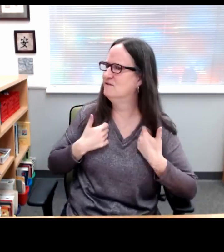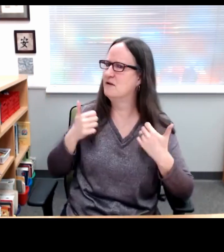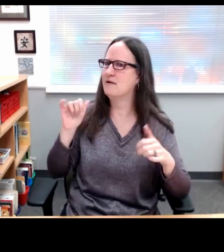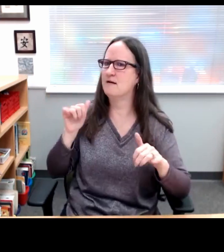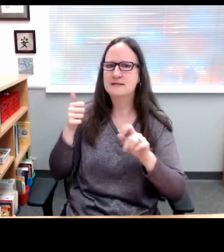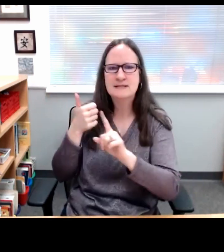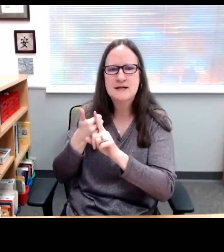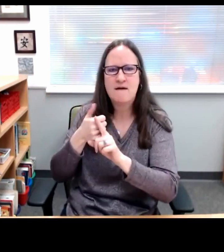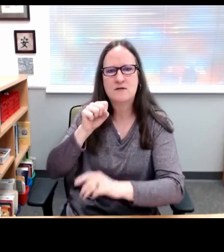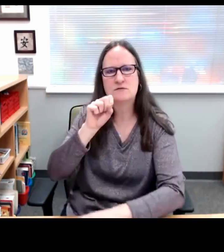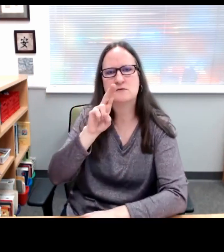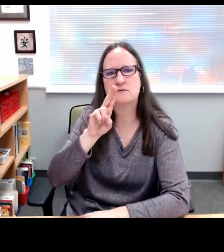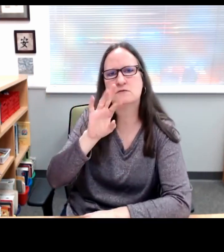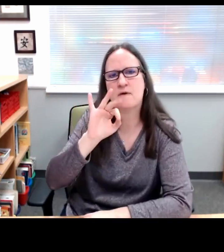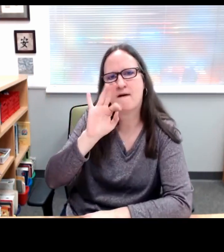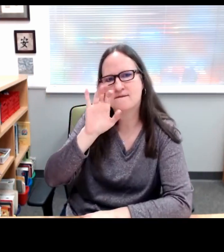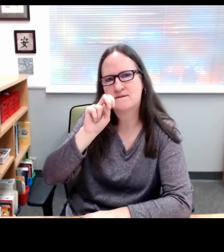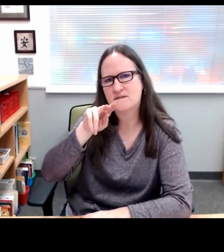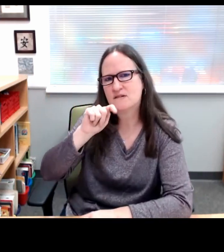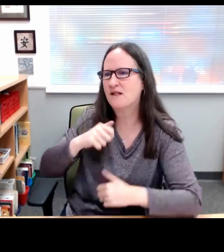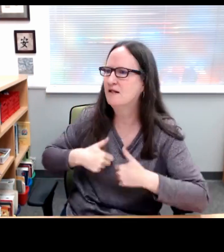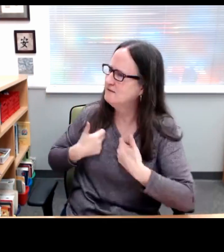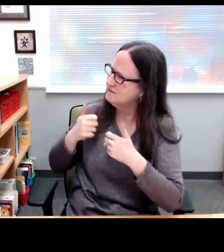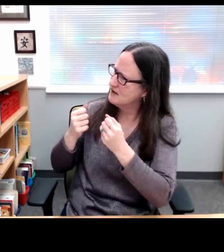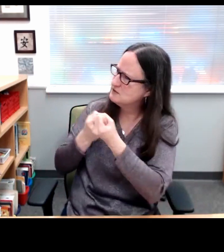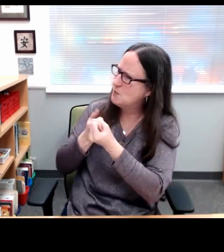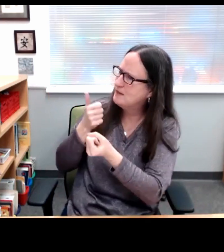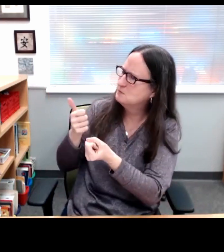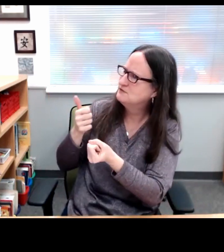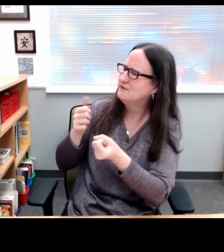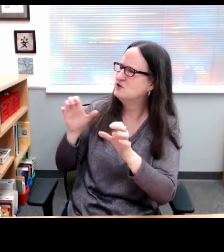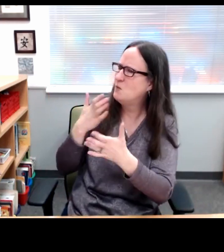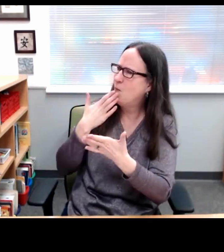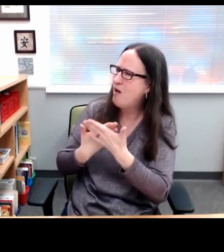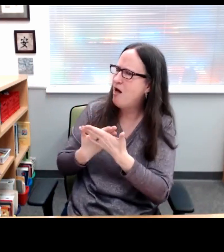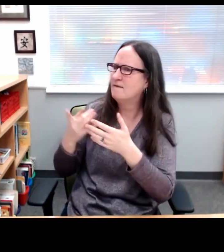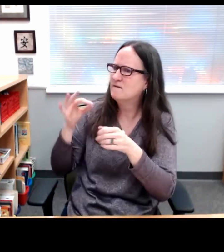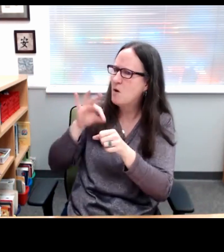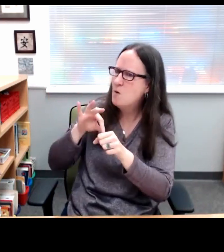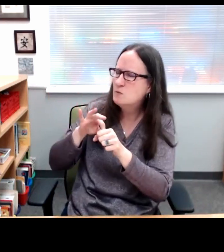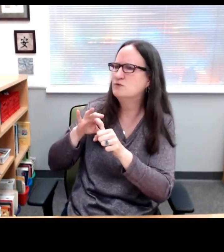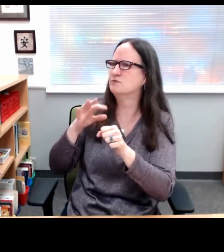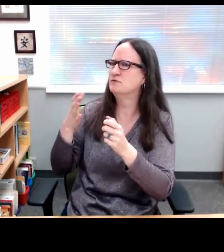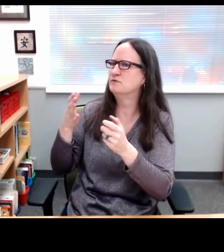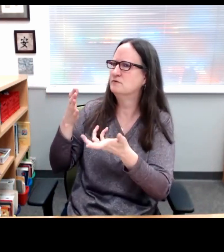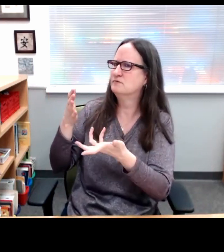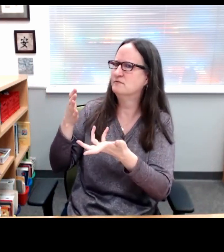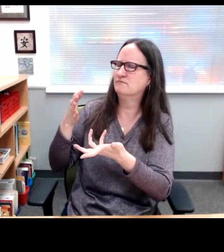see people around you that are living, being self-sufficient and supporting themselves doing